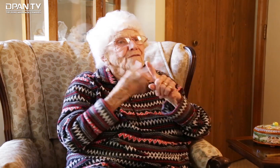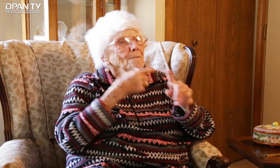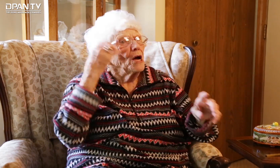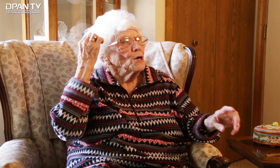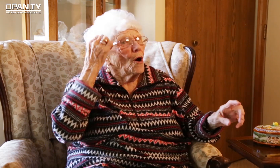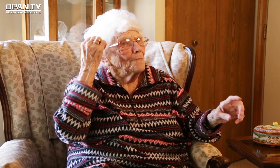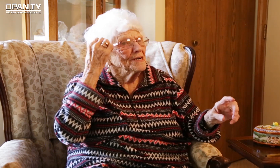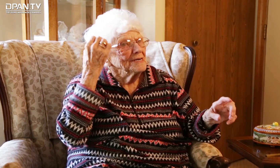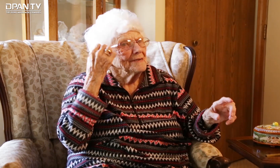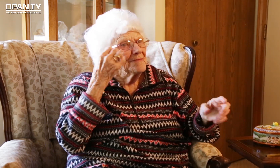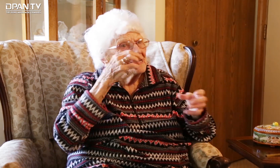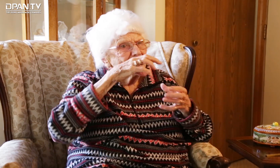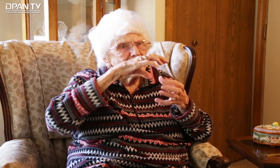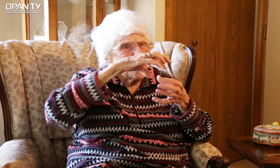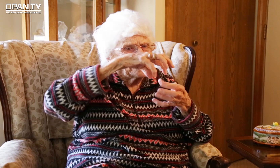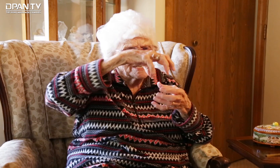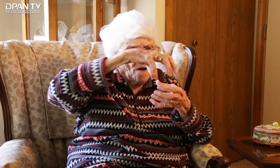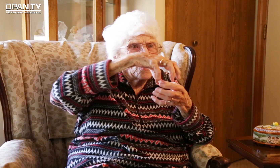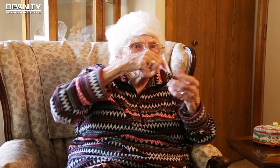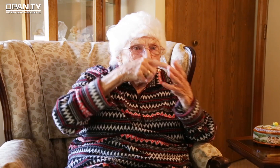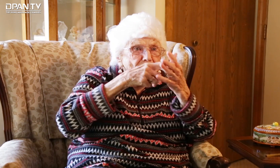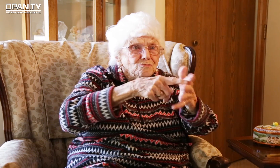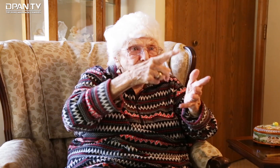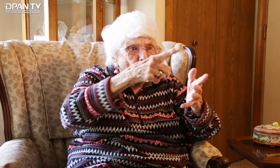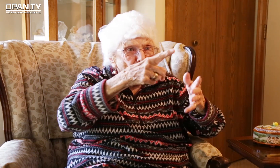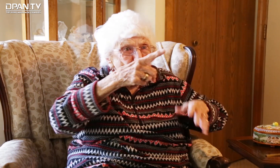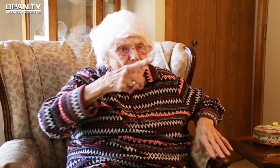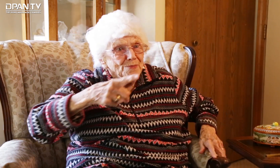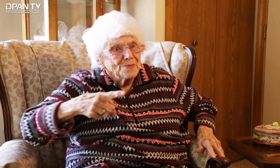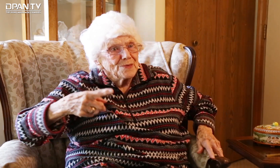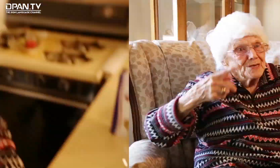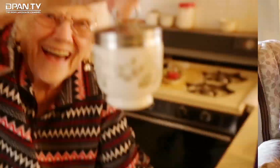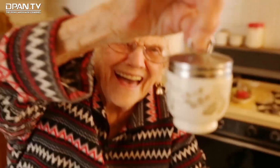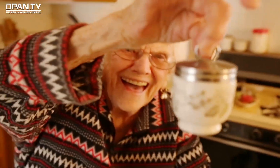My mother brought, from Europe, this thing... I'll show you!